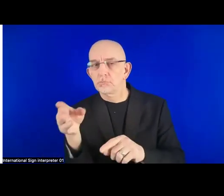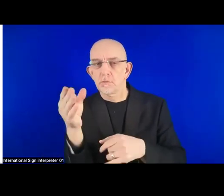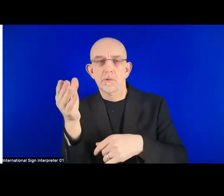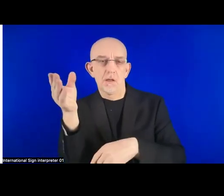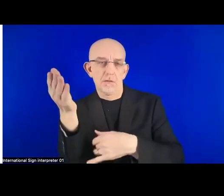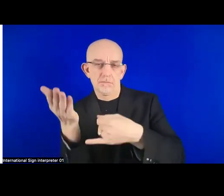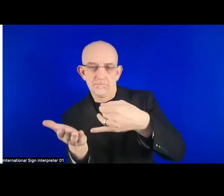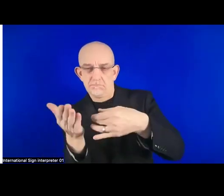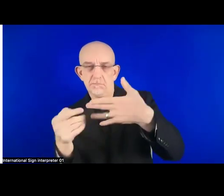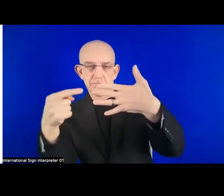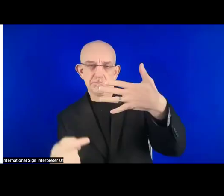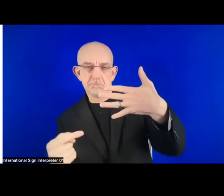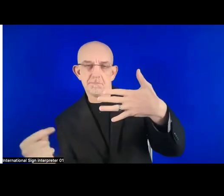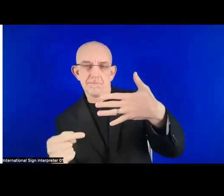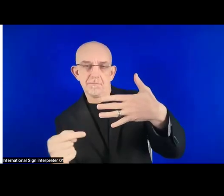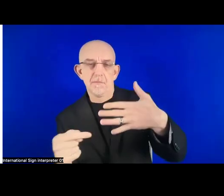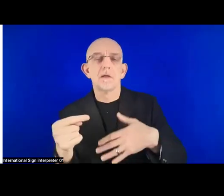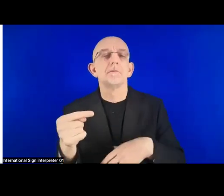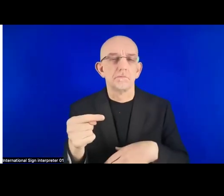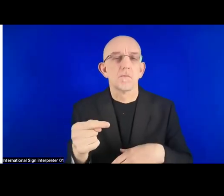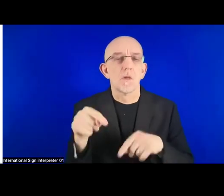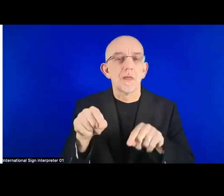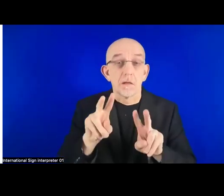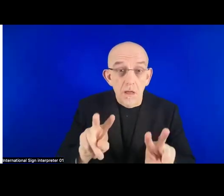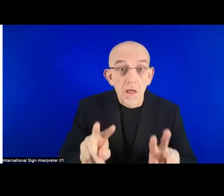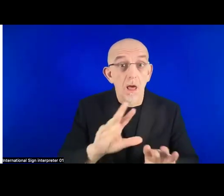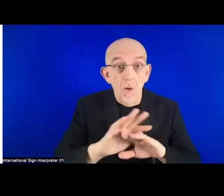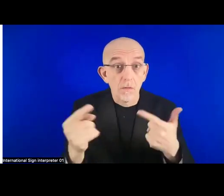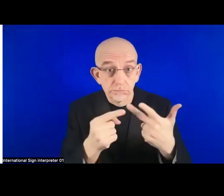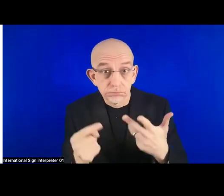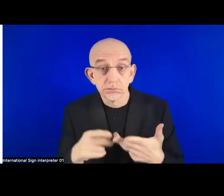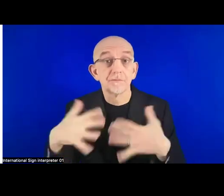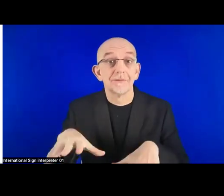experts, and that takes place during April and May. This is the process that can